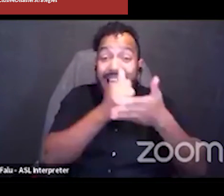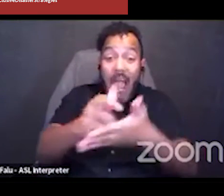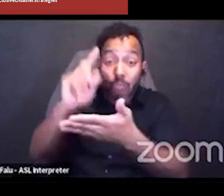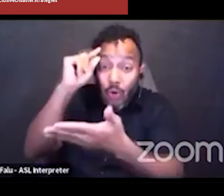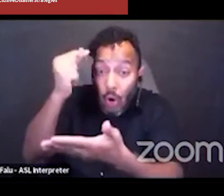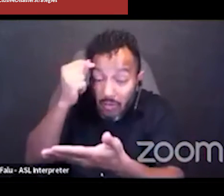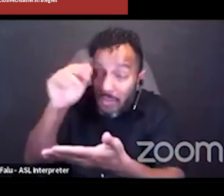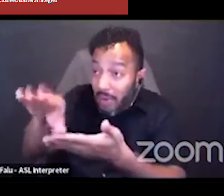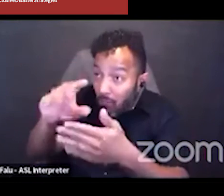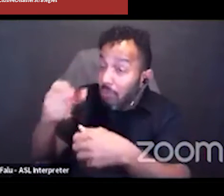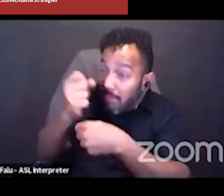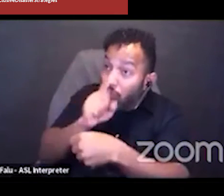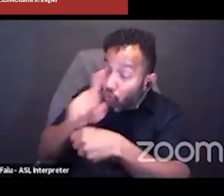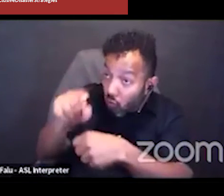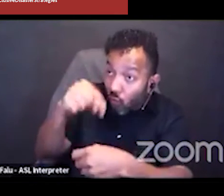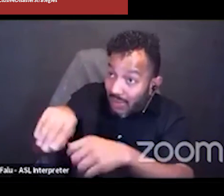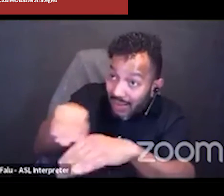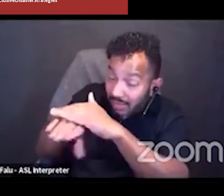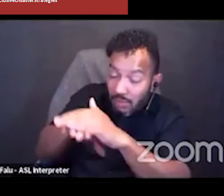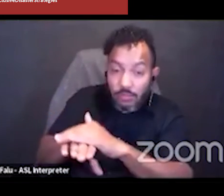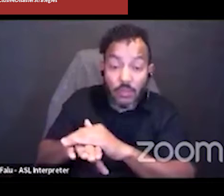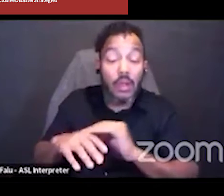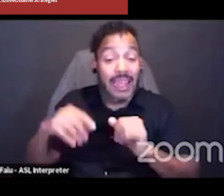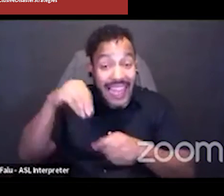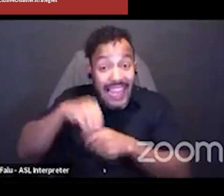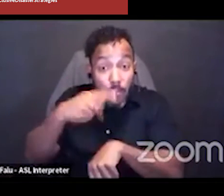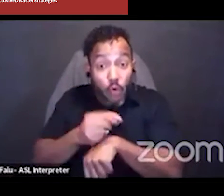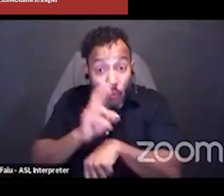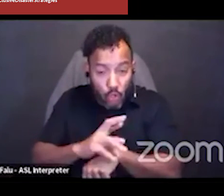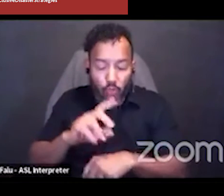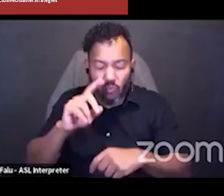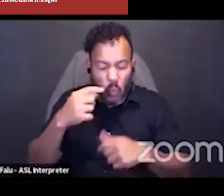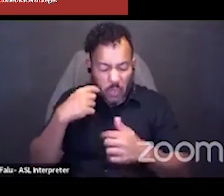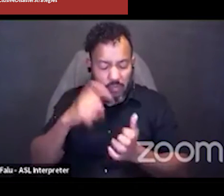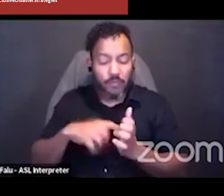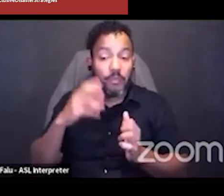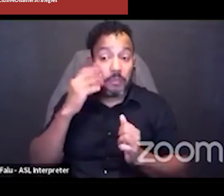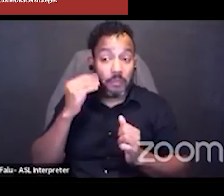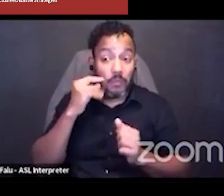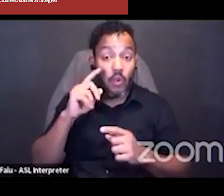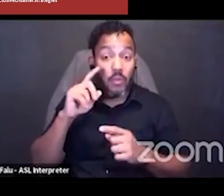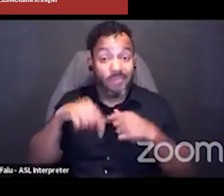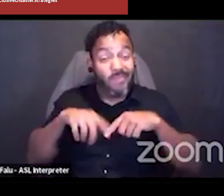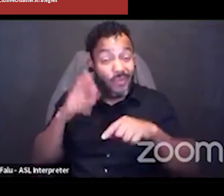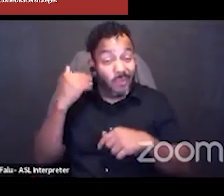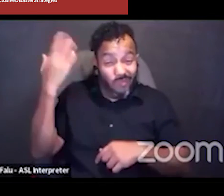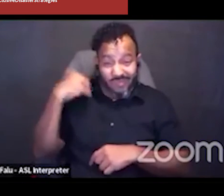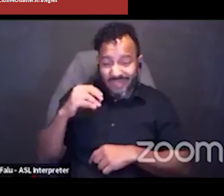In Puerto Rico at the beginning of the year when the earthquake happened, the center for